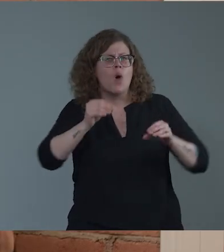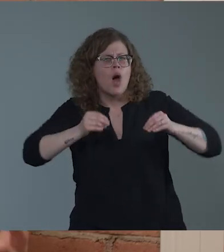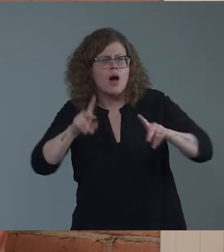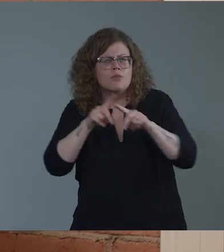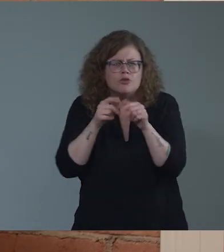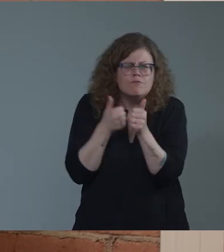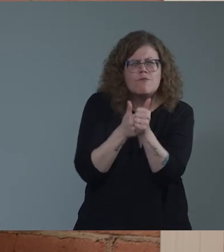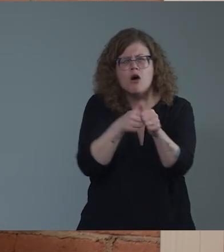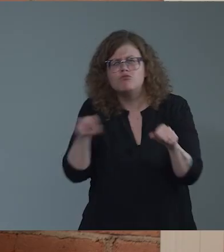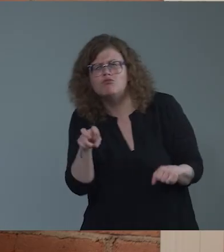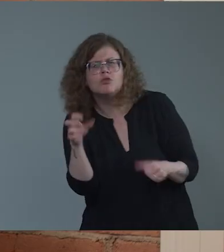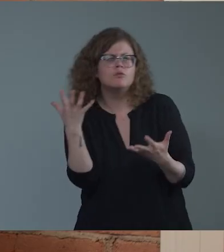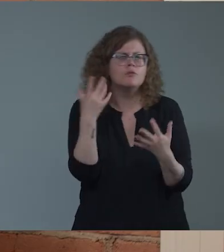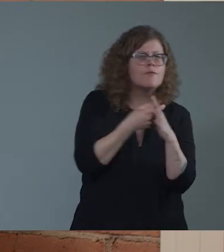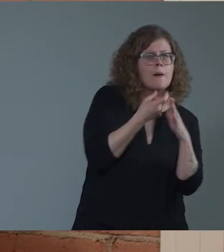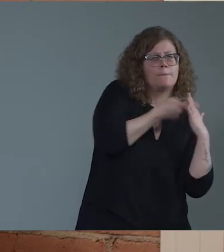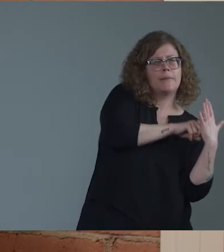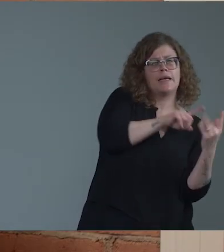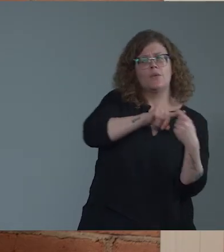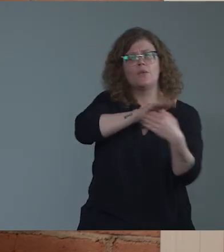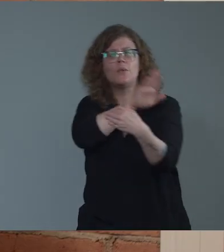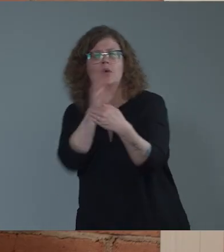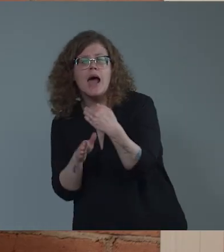Hopefully, this series also gives you some language and some deeper understanding